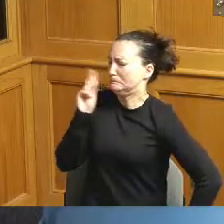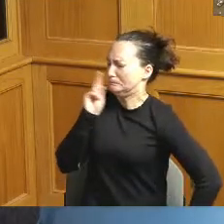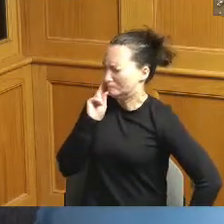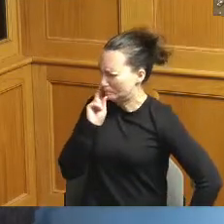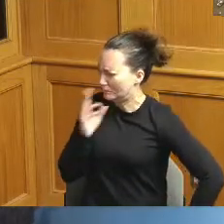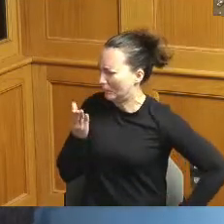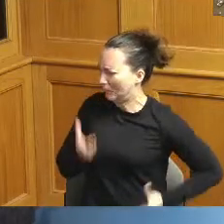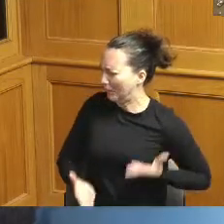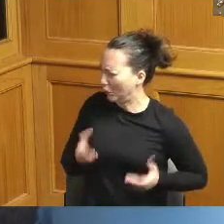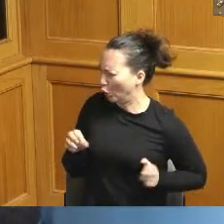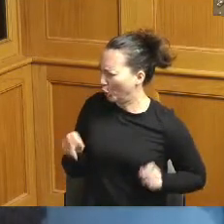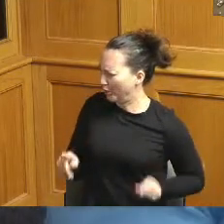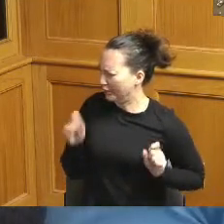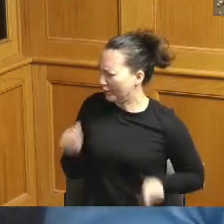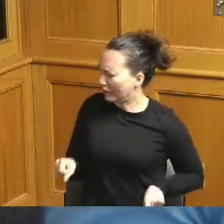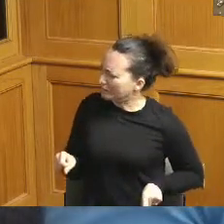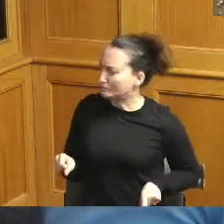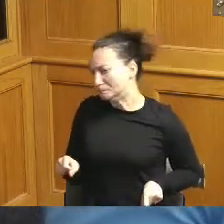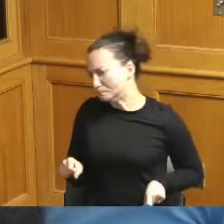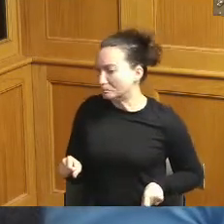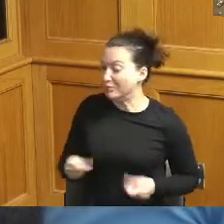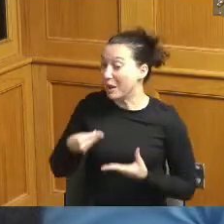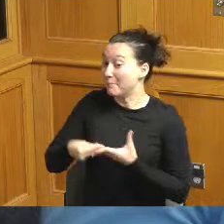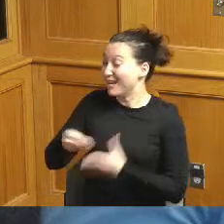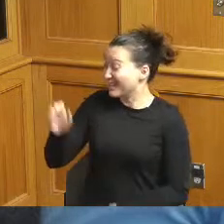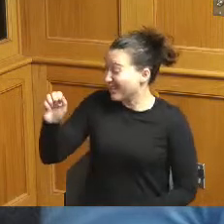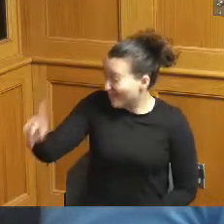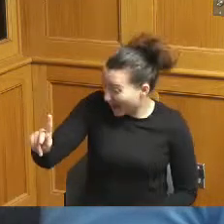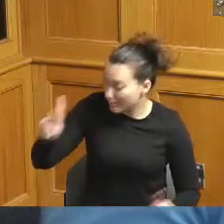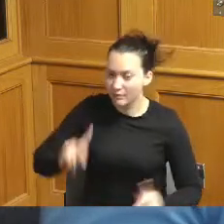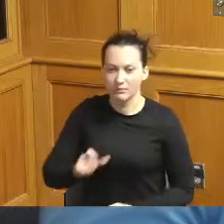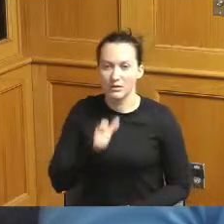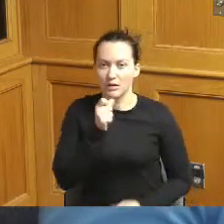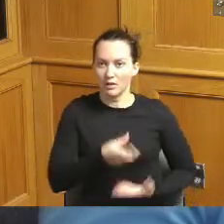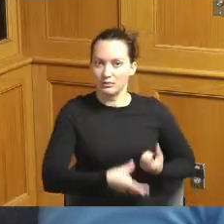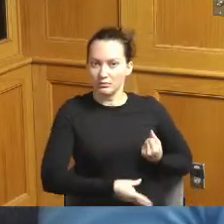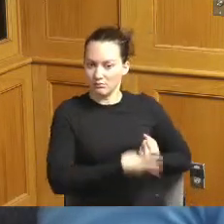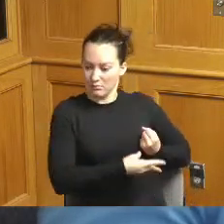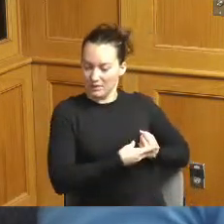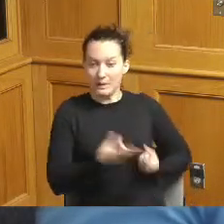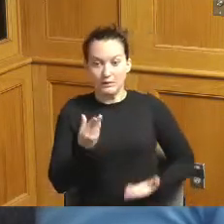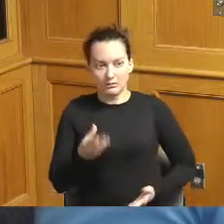opportunity for maybe a refund to people if we're not using it we don't people need a refund they